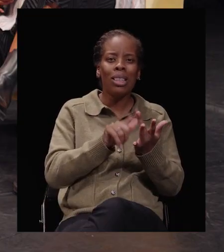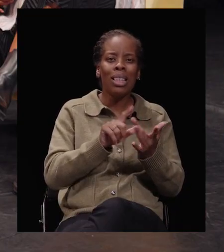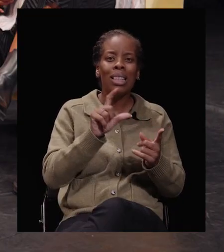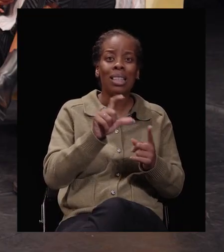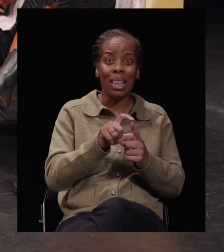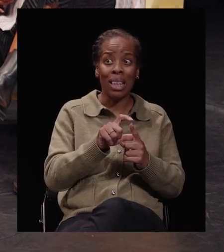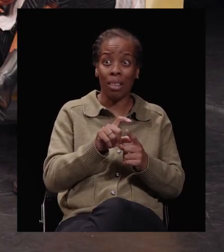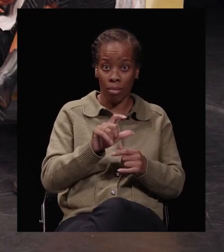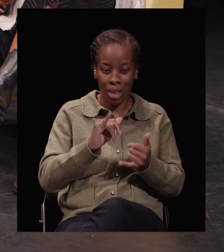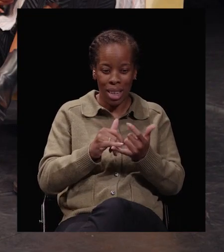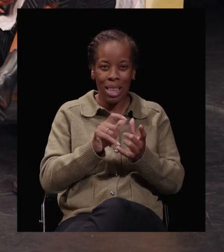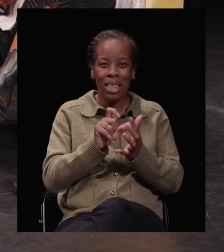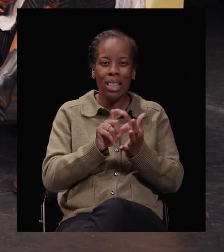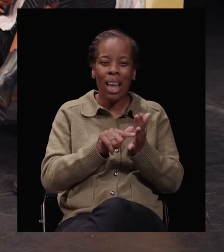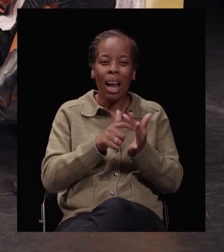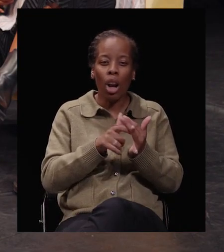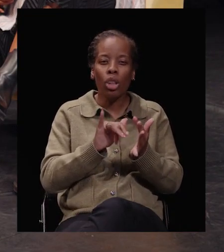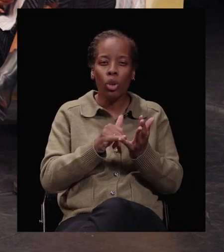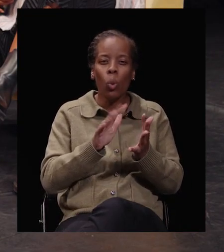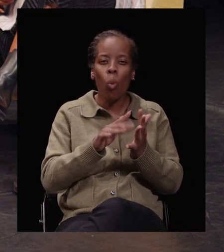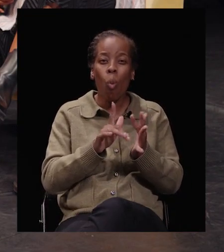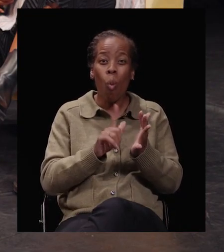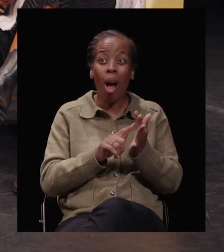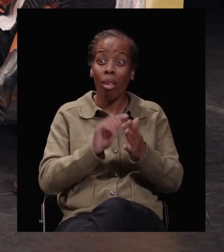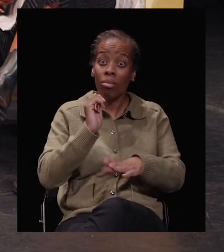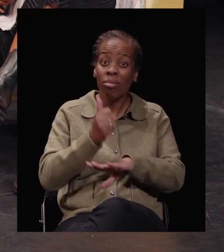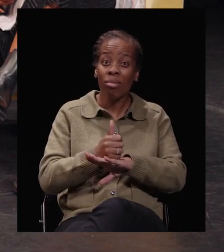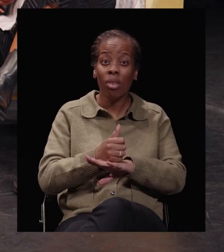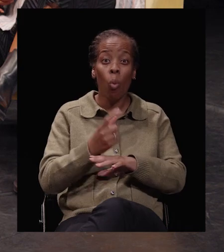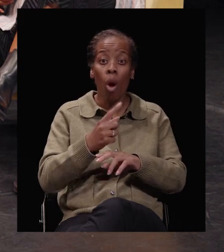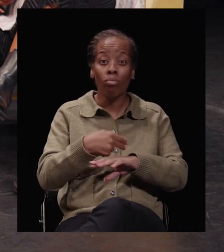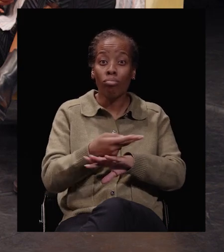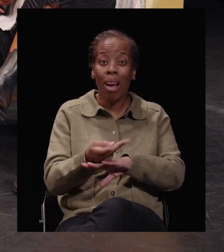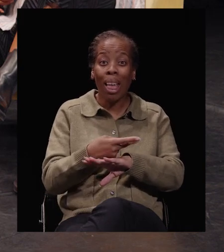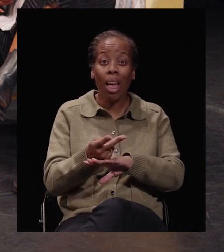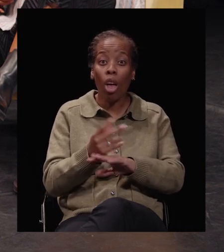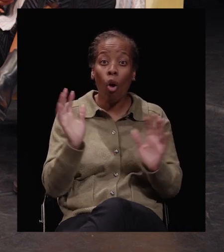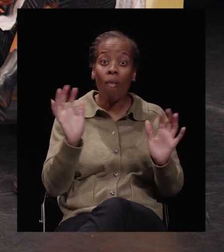and we talk about on the podcast as well, just really great examples of where people